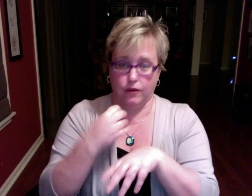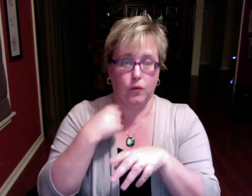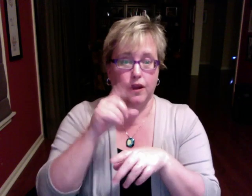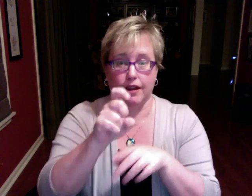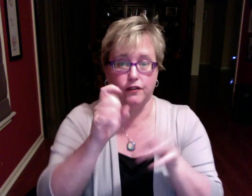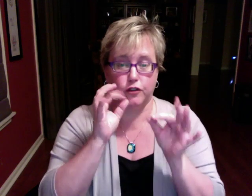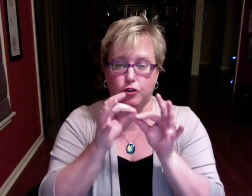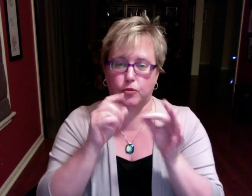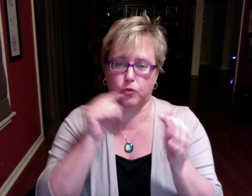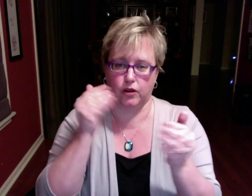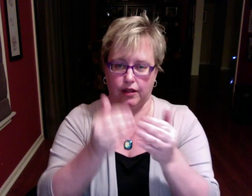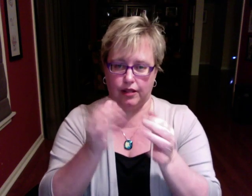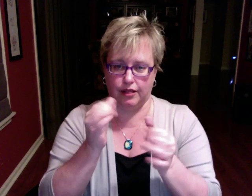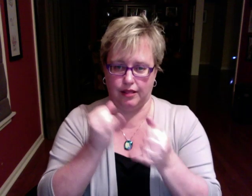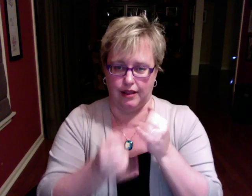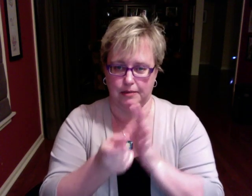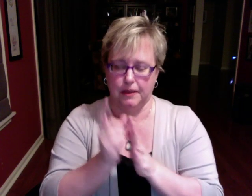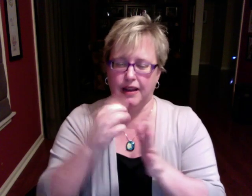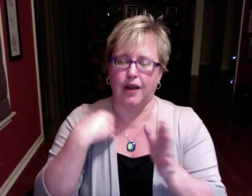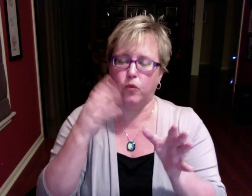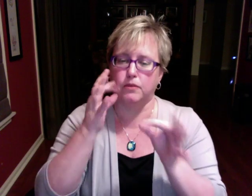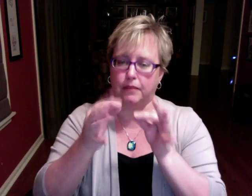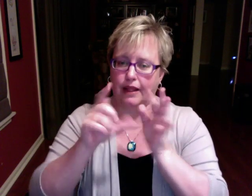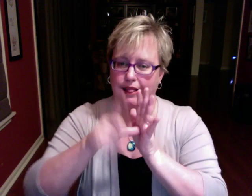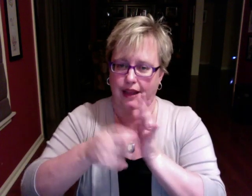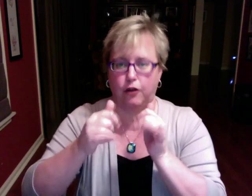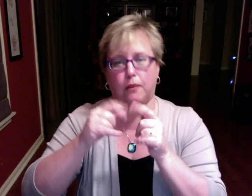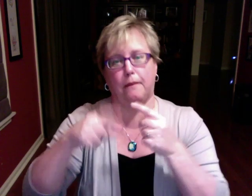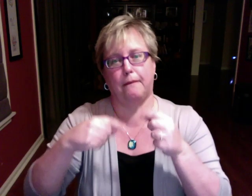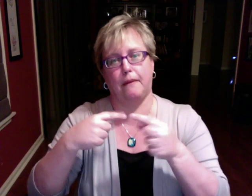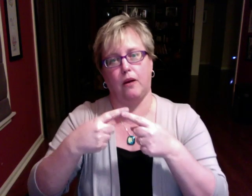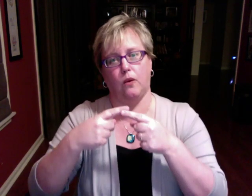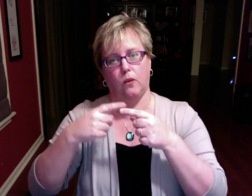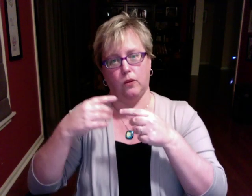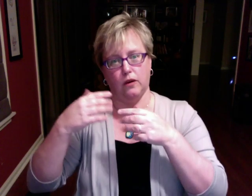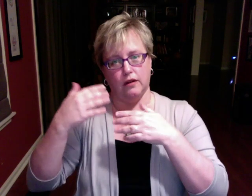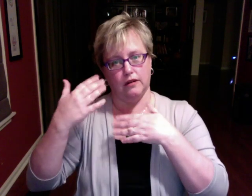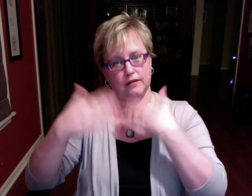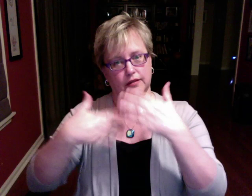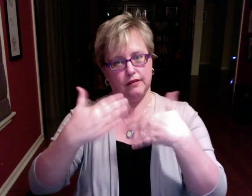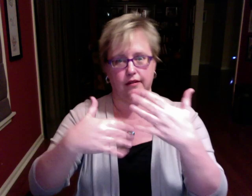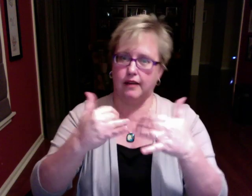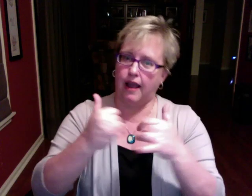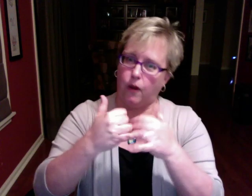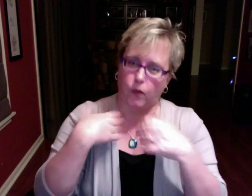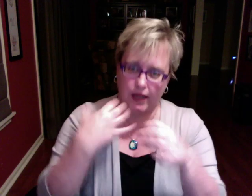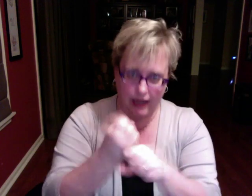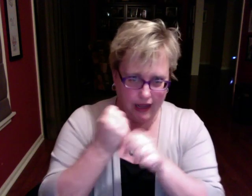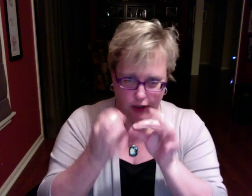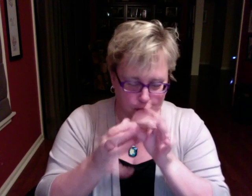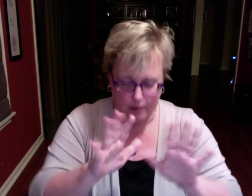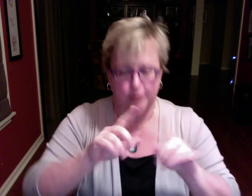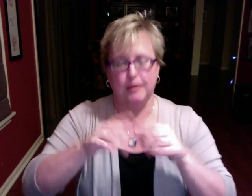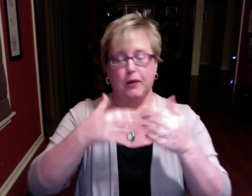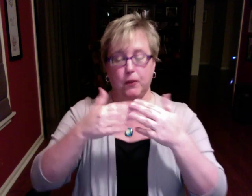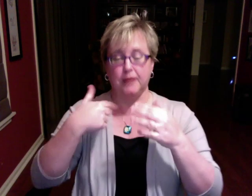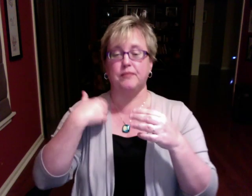a short notice - the debate was less than 2 days away. I will explain later about how we got interpreters.